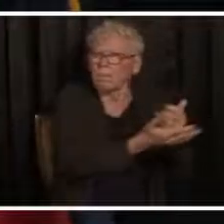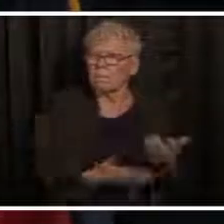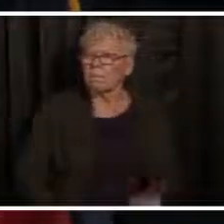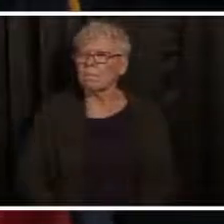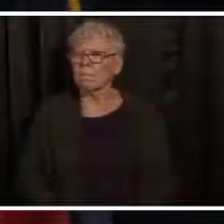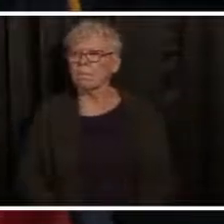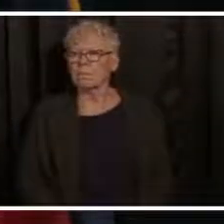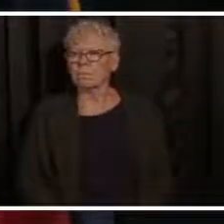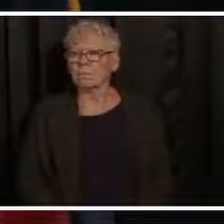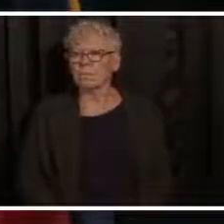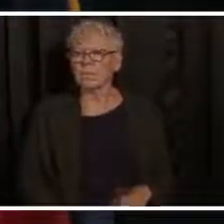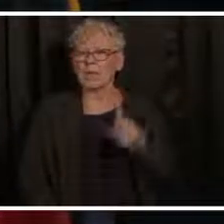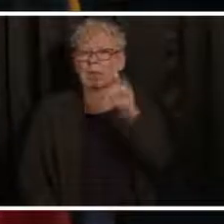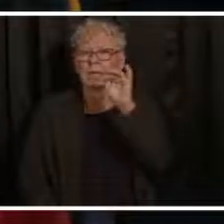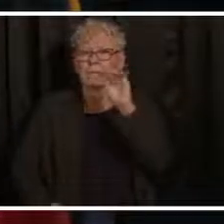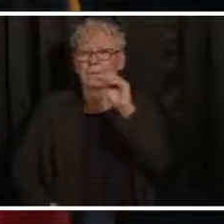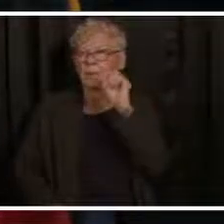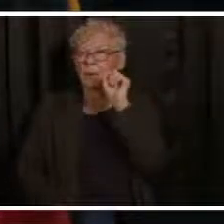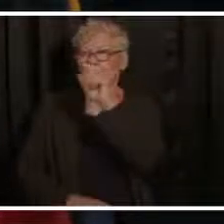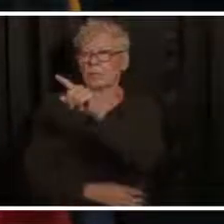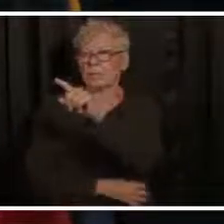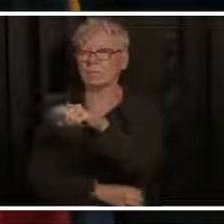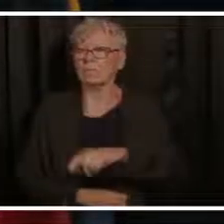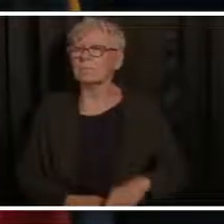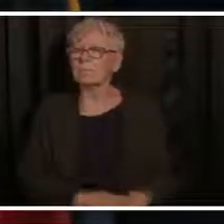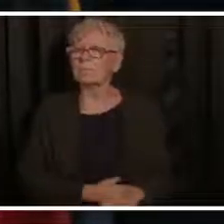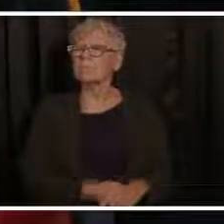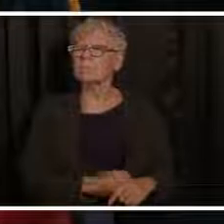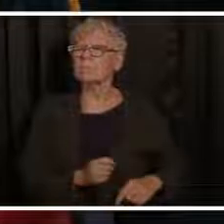assessment of how well the 1 million dollars lottery uh